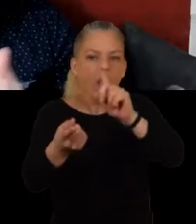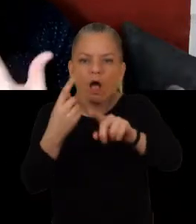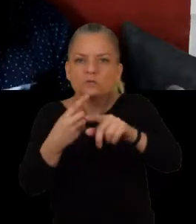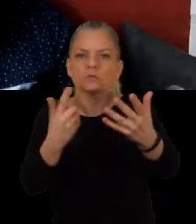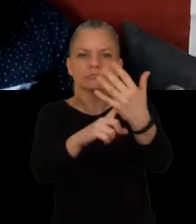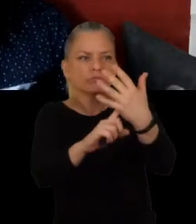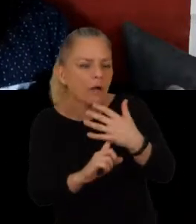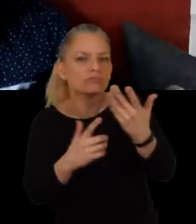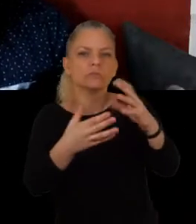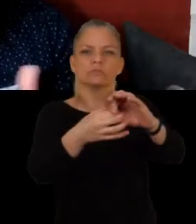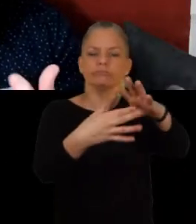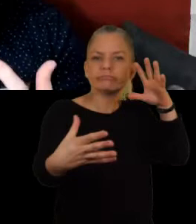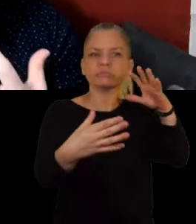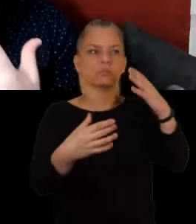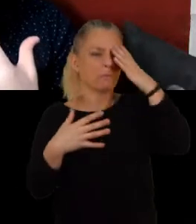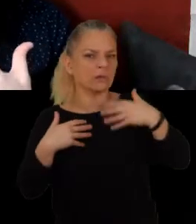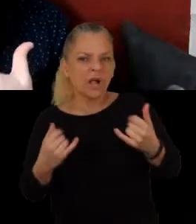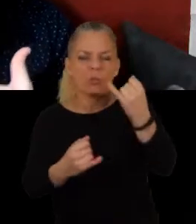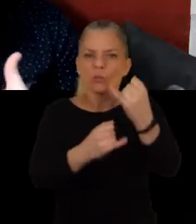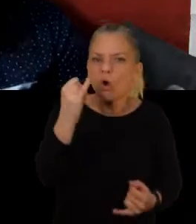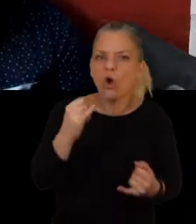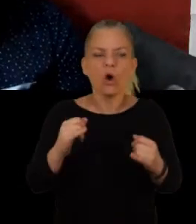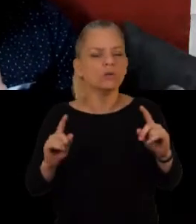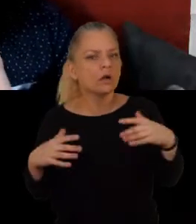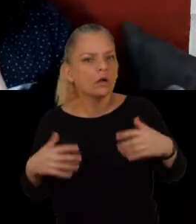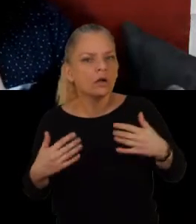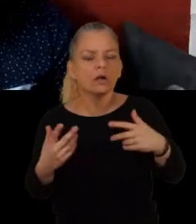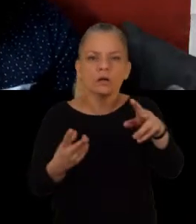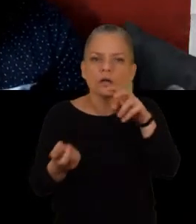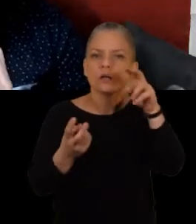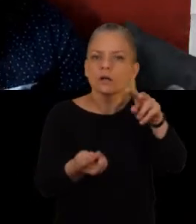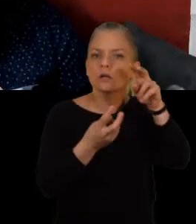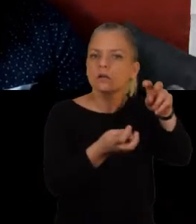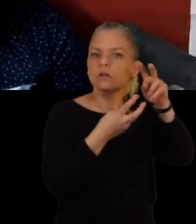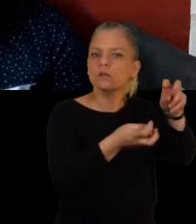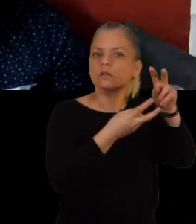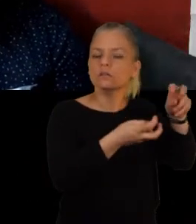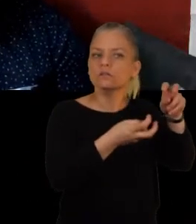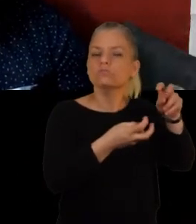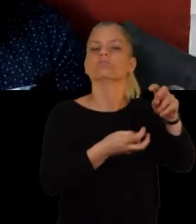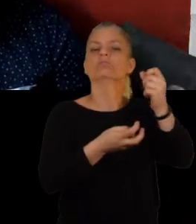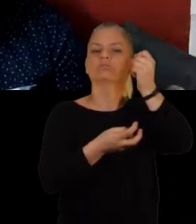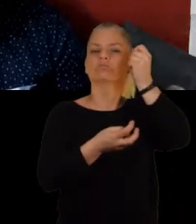community knowing the answers um discrimination and disconnection making mental health worse